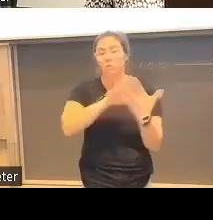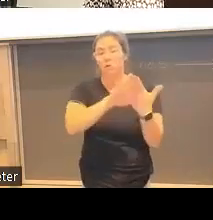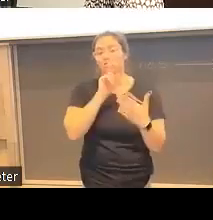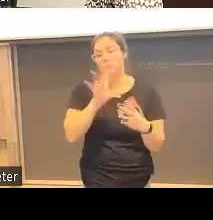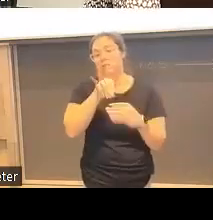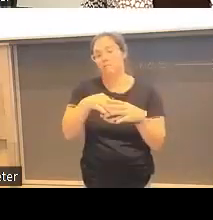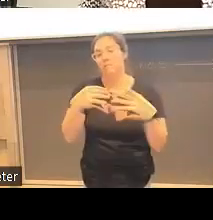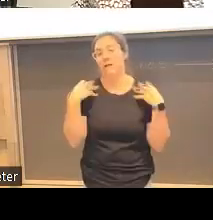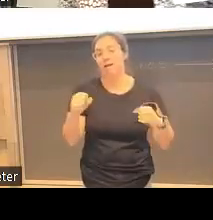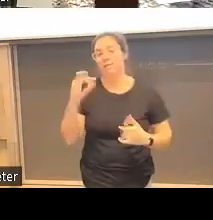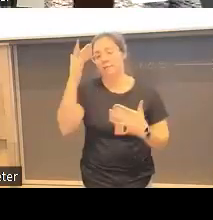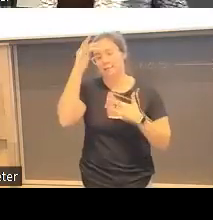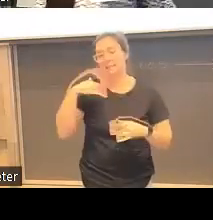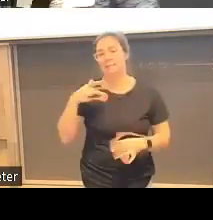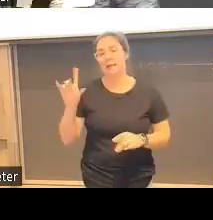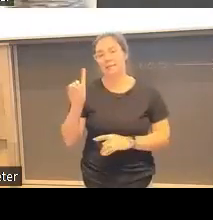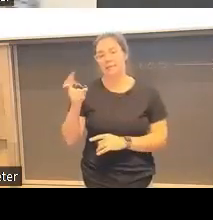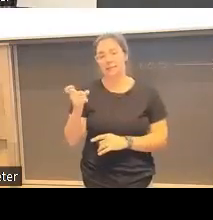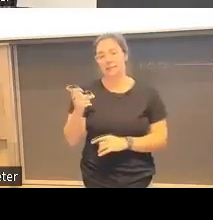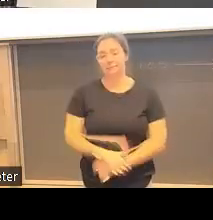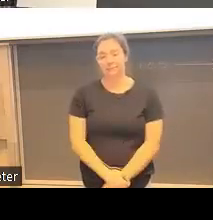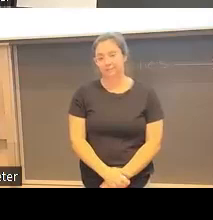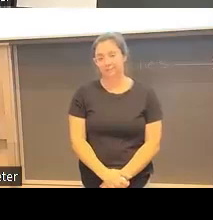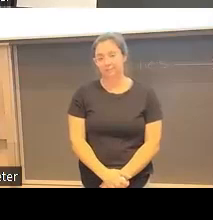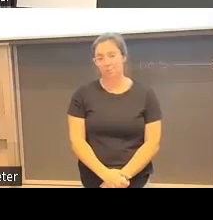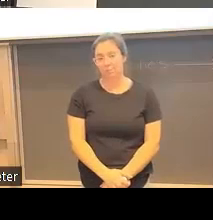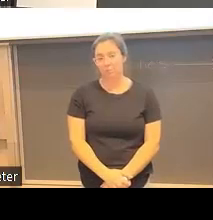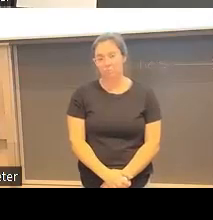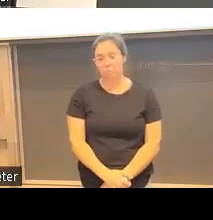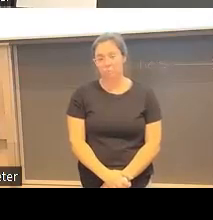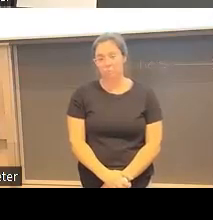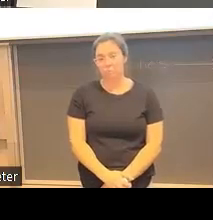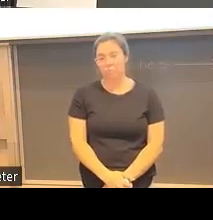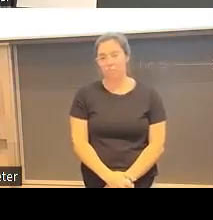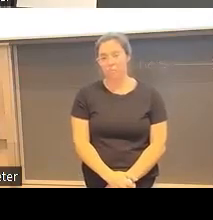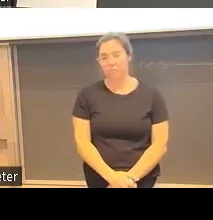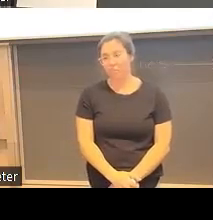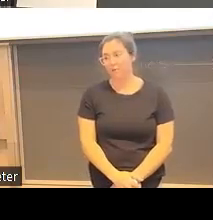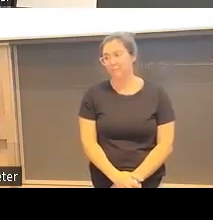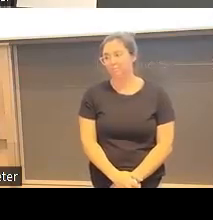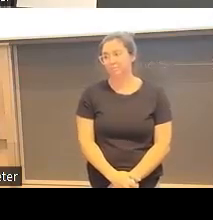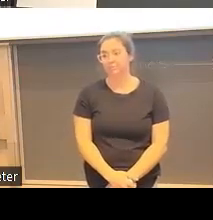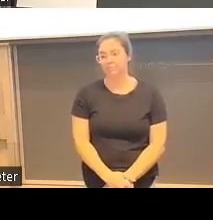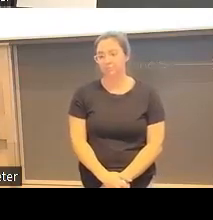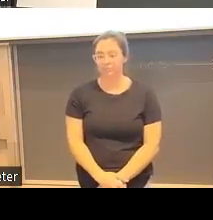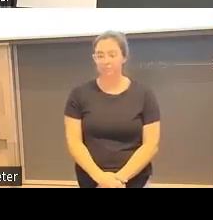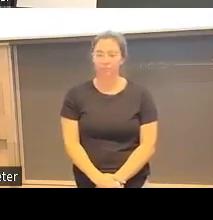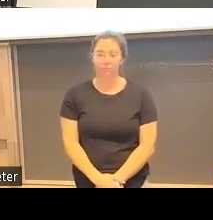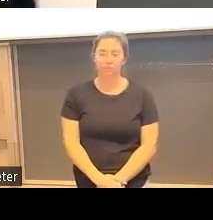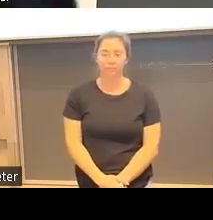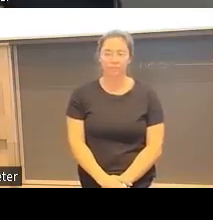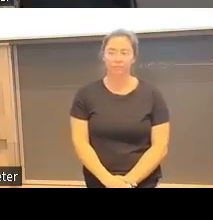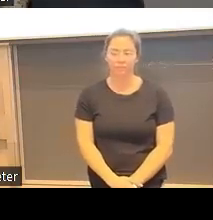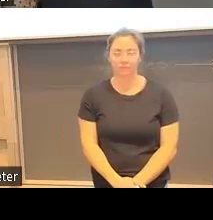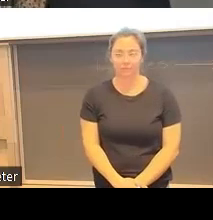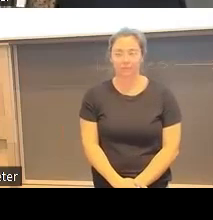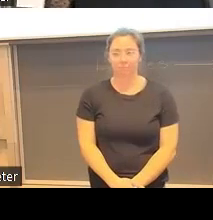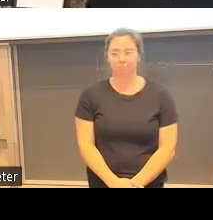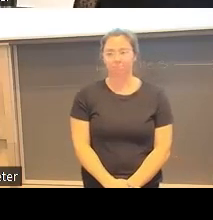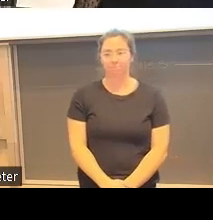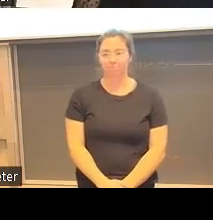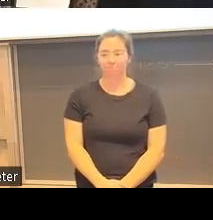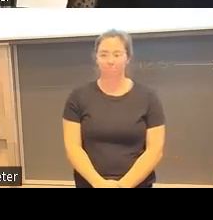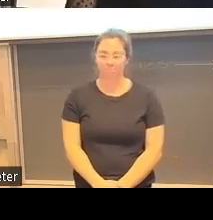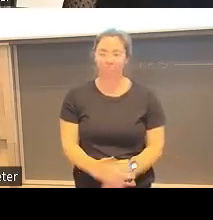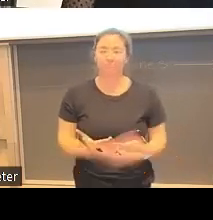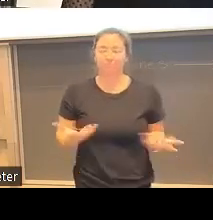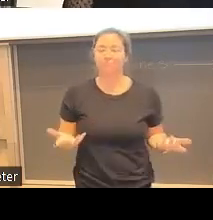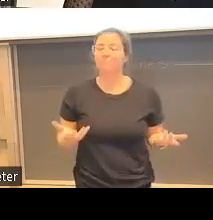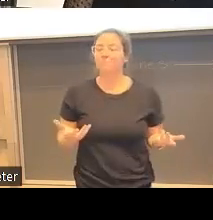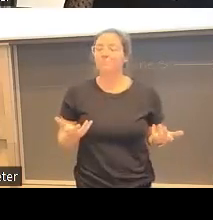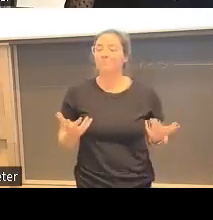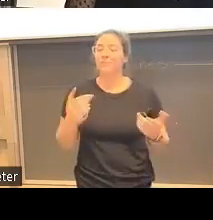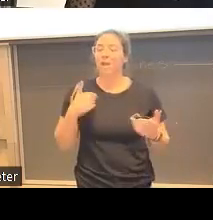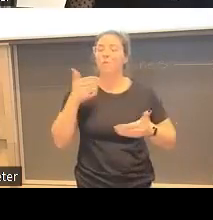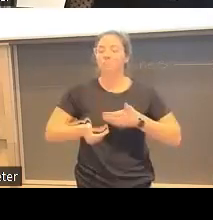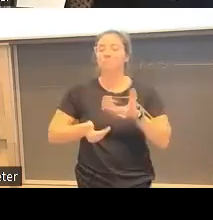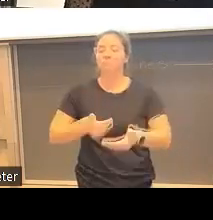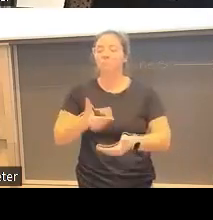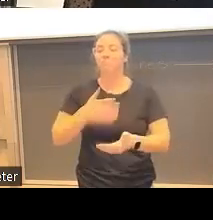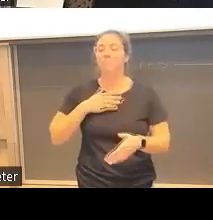Lauren so I'm going to start by walking you through my journey in surgery before telling